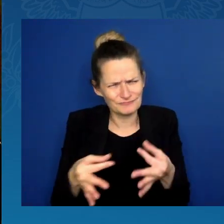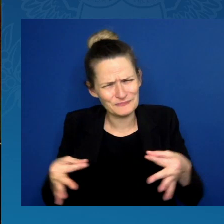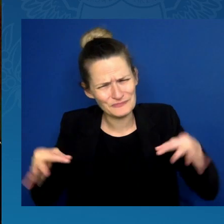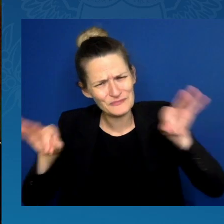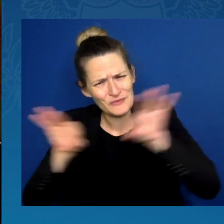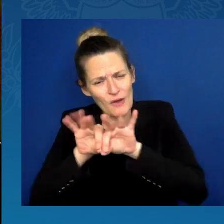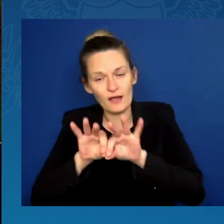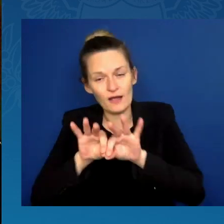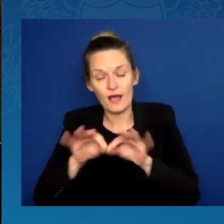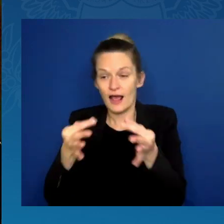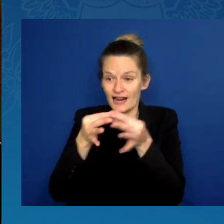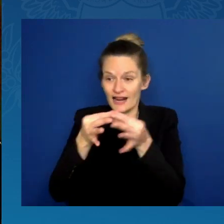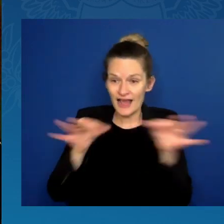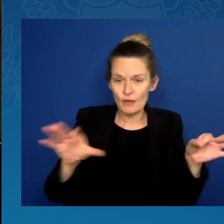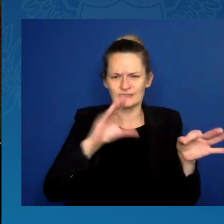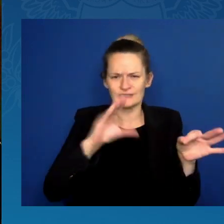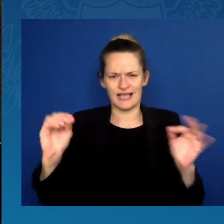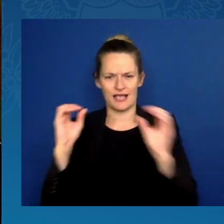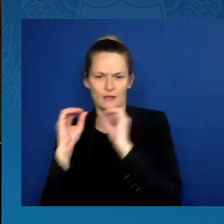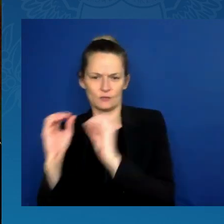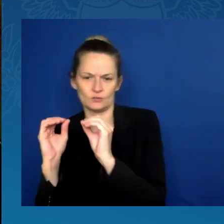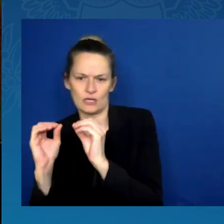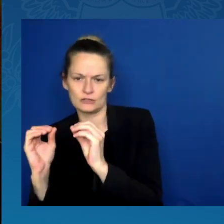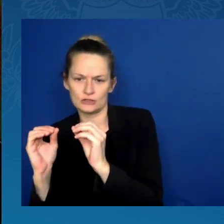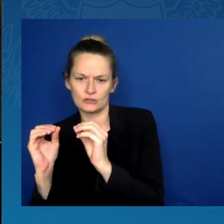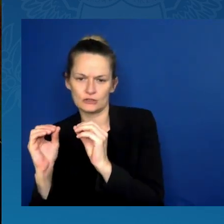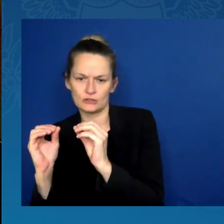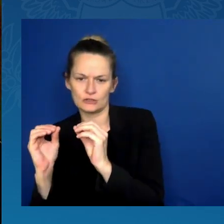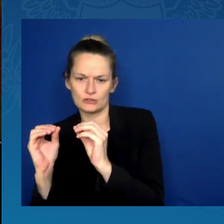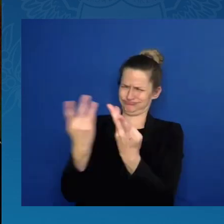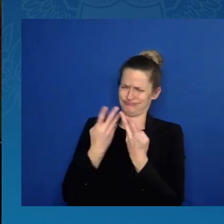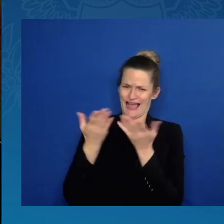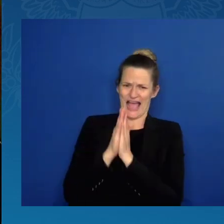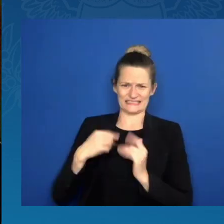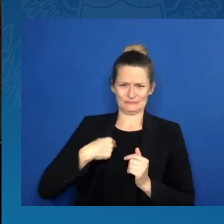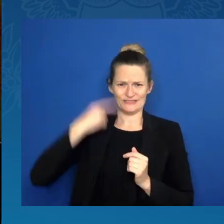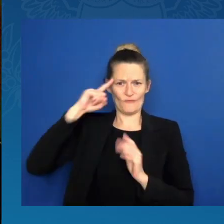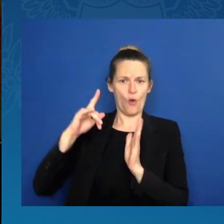because they don't understand the medical documents that they're receiving when they're in the doctor's offices.